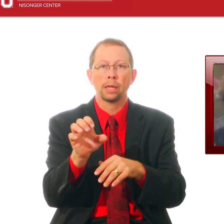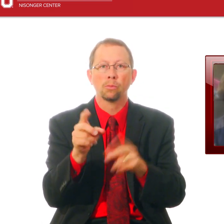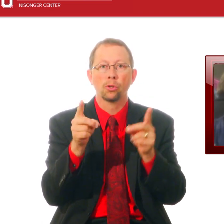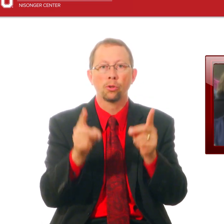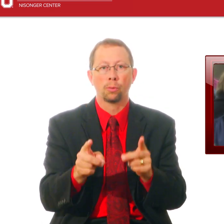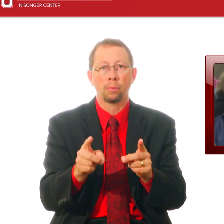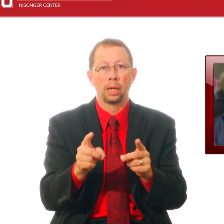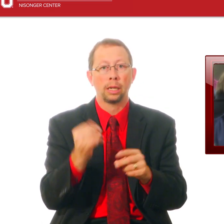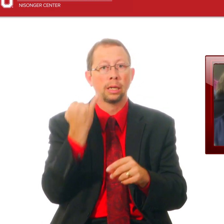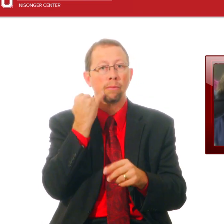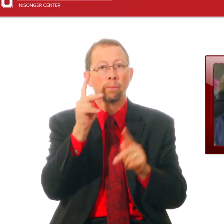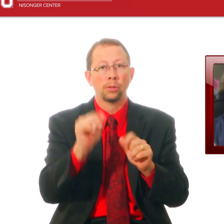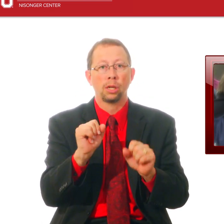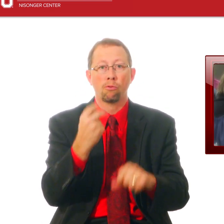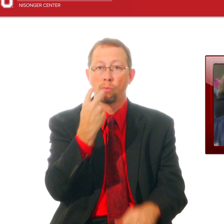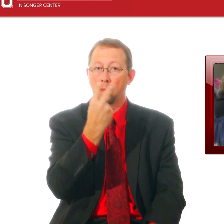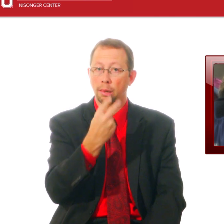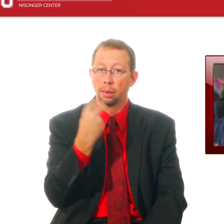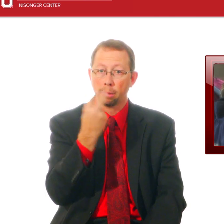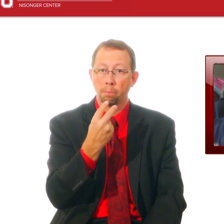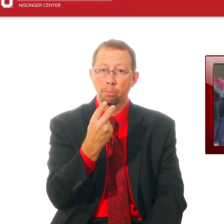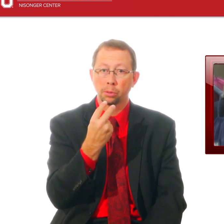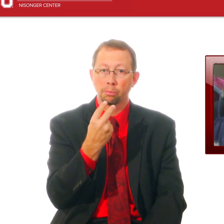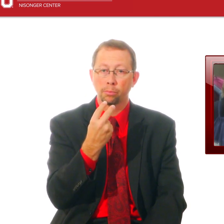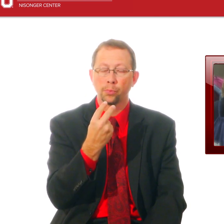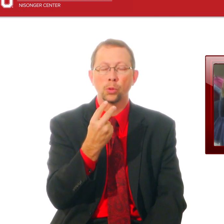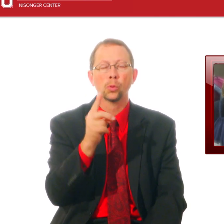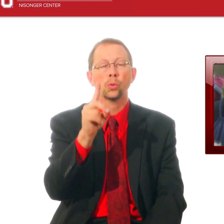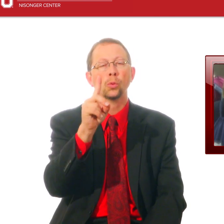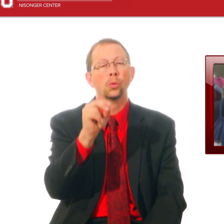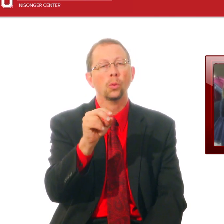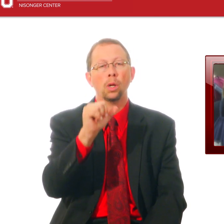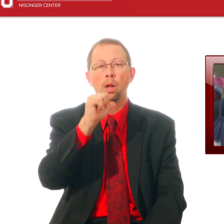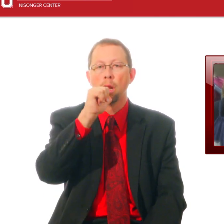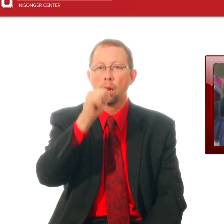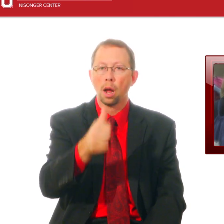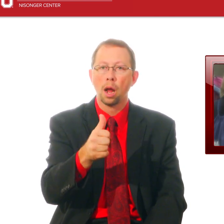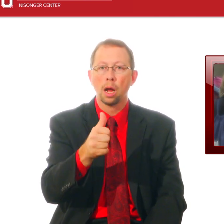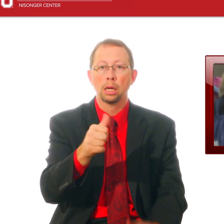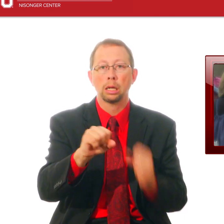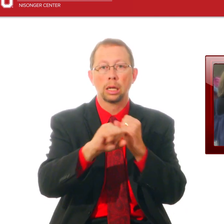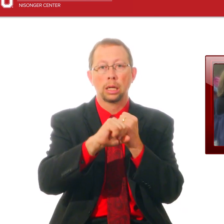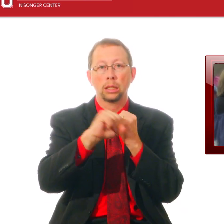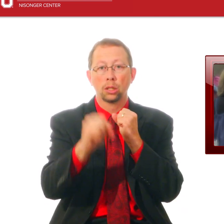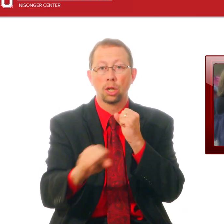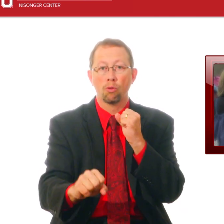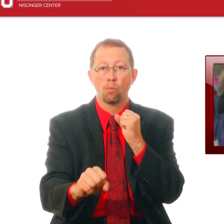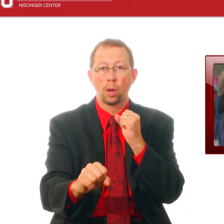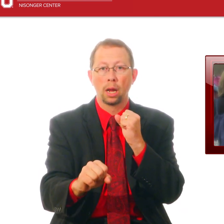Use a slow to moderate pace to determine if the person is able to read your lips.